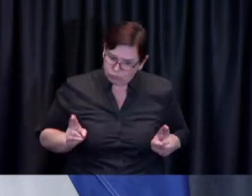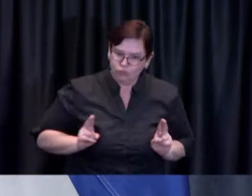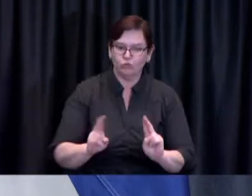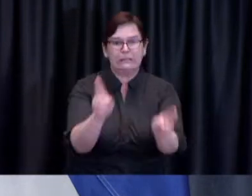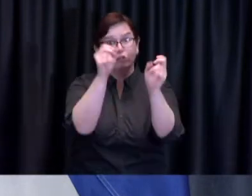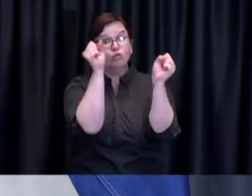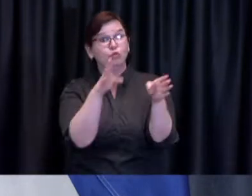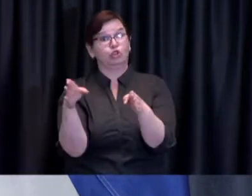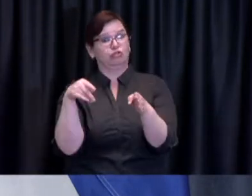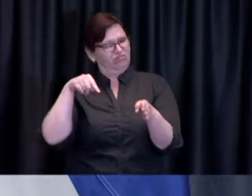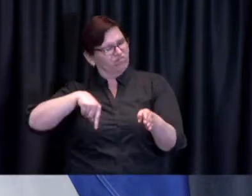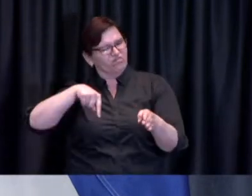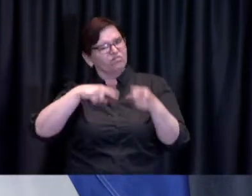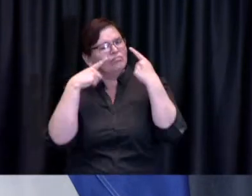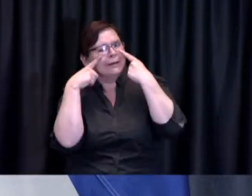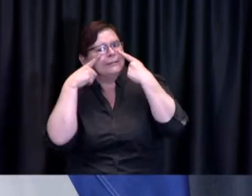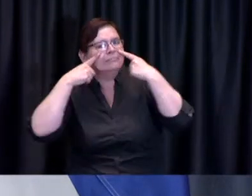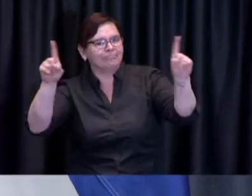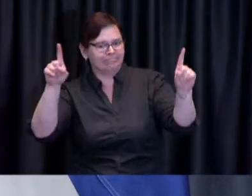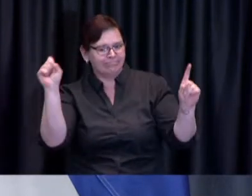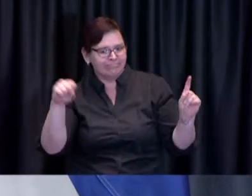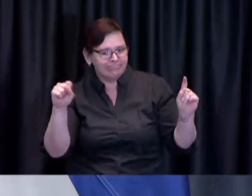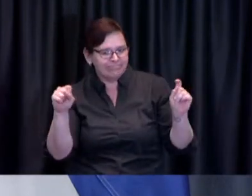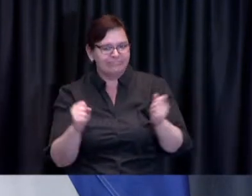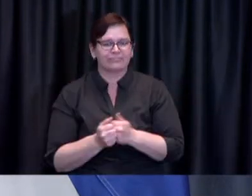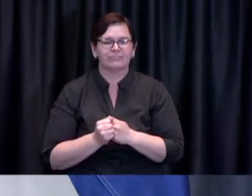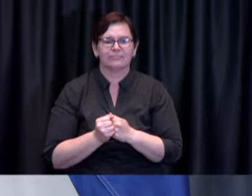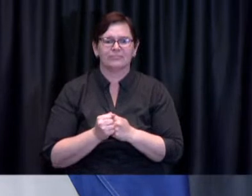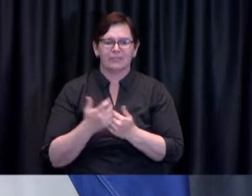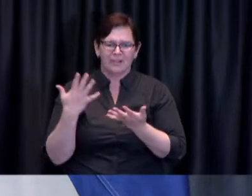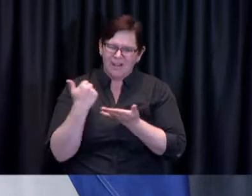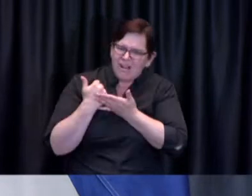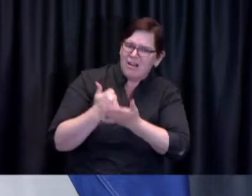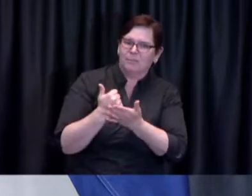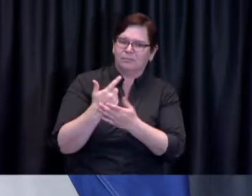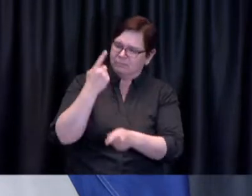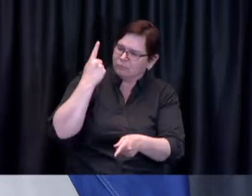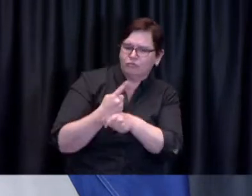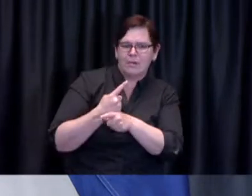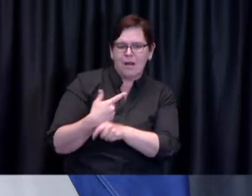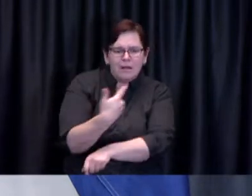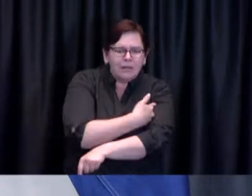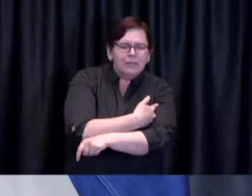thing to do because it is helping us to get the right shots in the right arms at the earliest